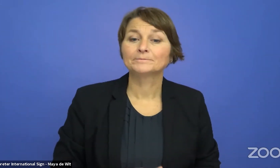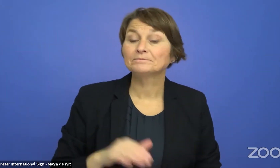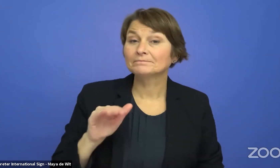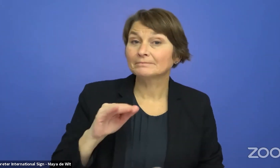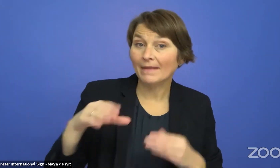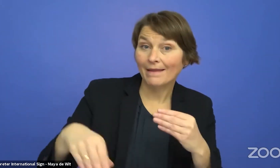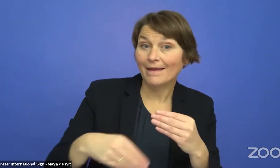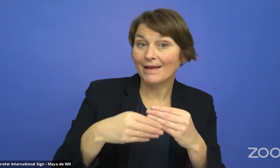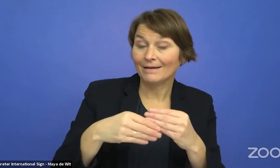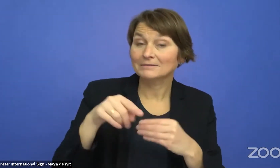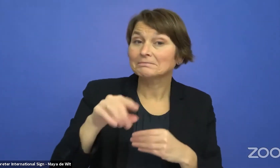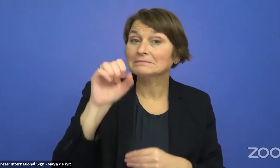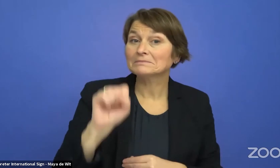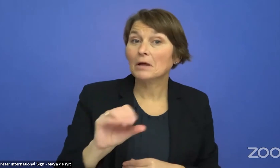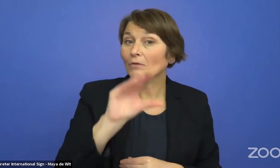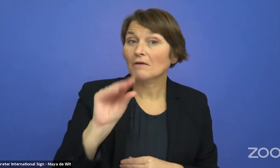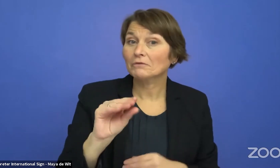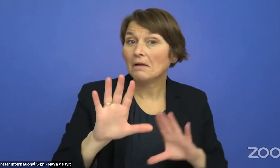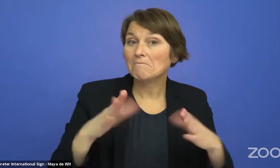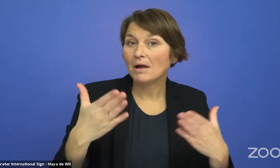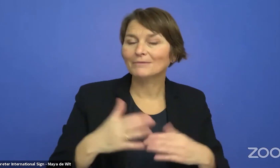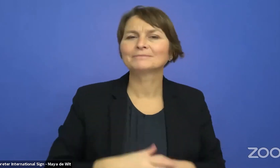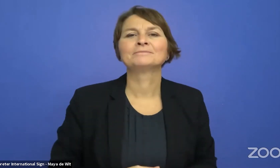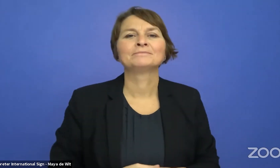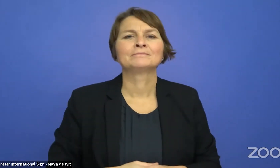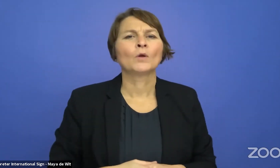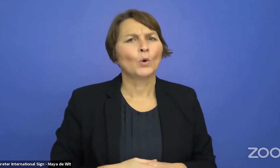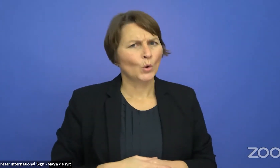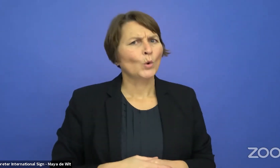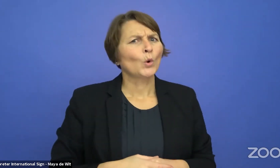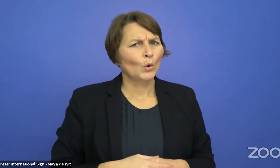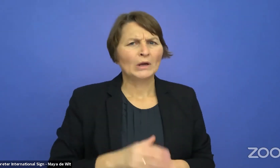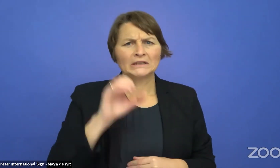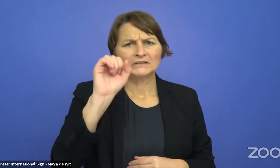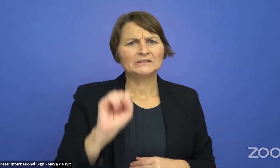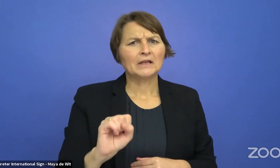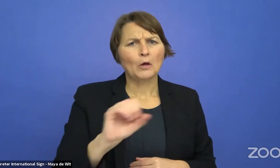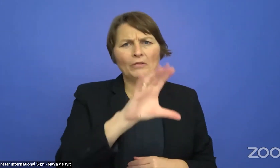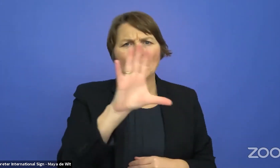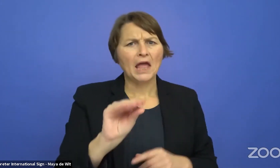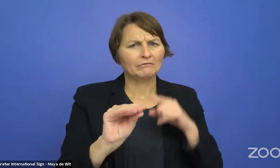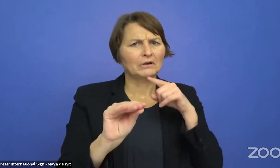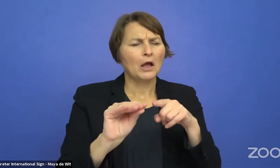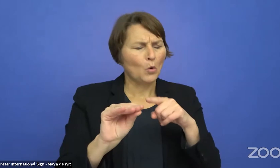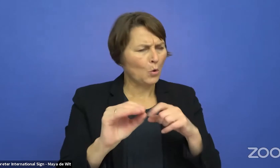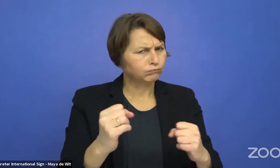Sure, I mean within South Africa access is a very important issue and a lot of times funding will be